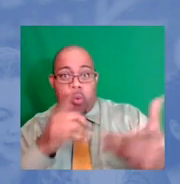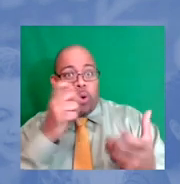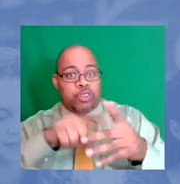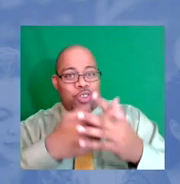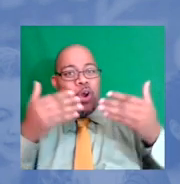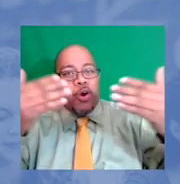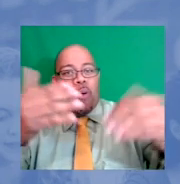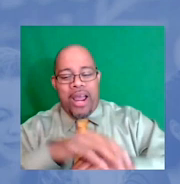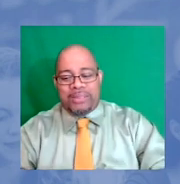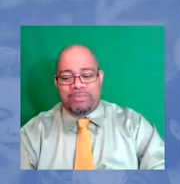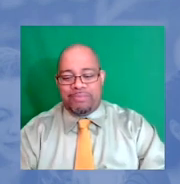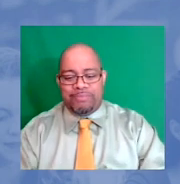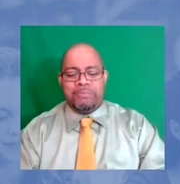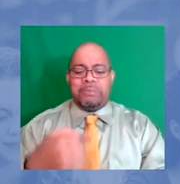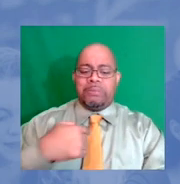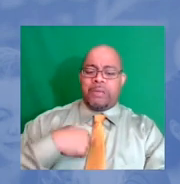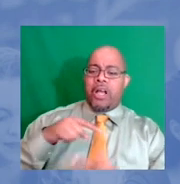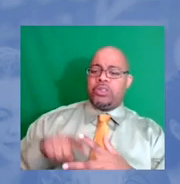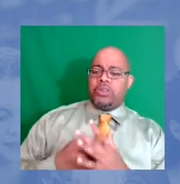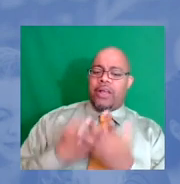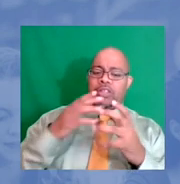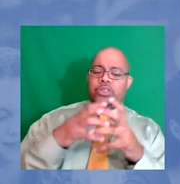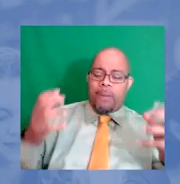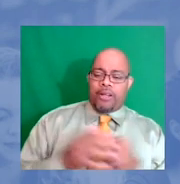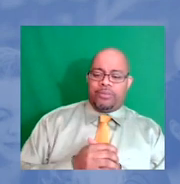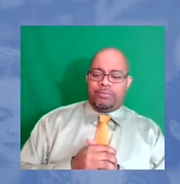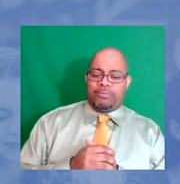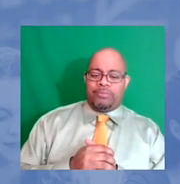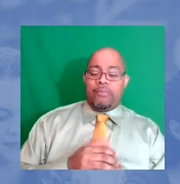THANK YOU SO MUCH. THANK YOU SO MUCH, I'M SO HONORED TO BE HERE